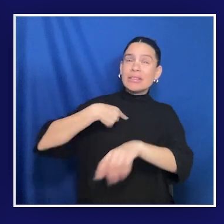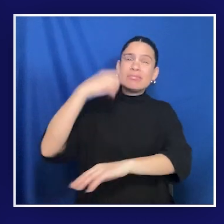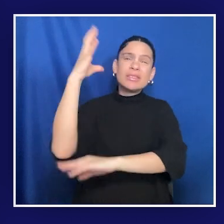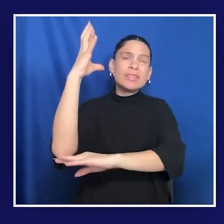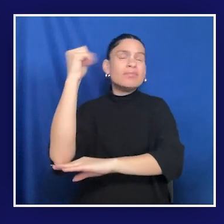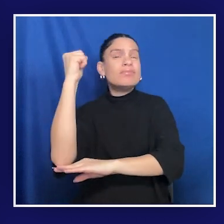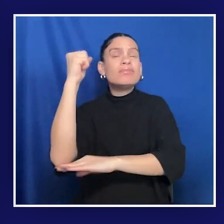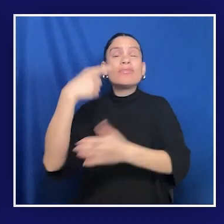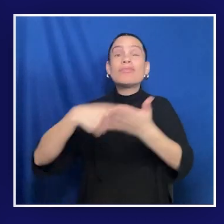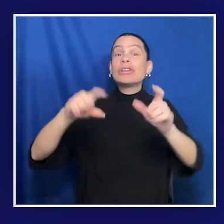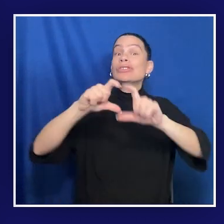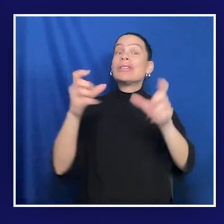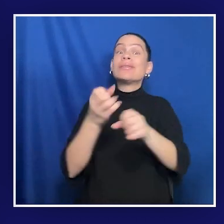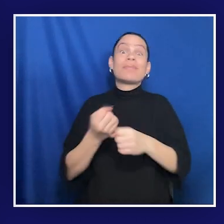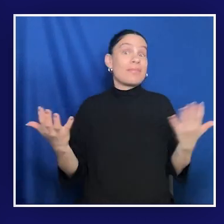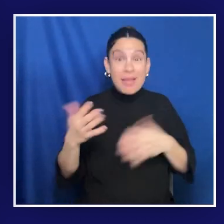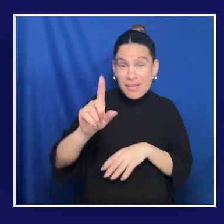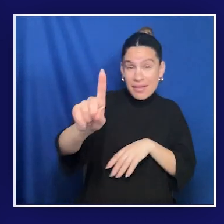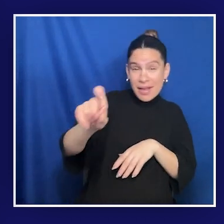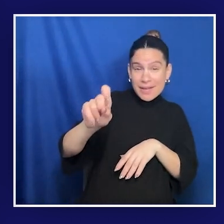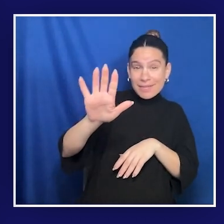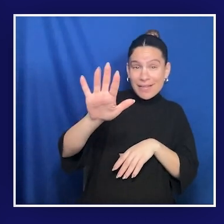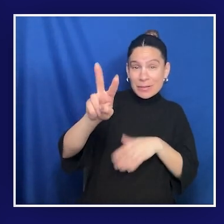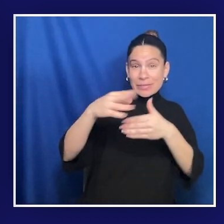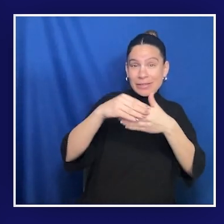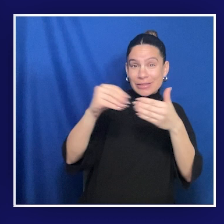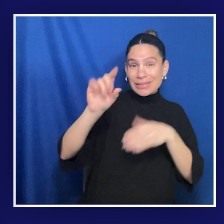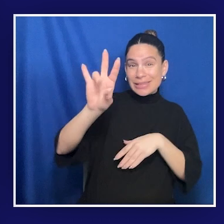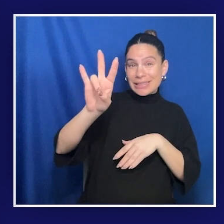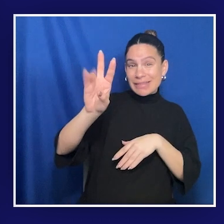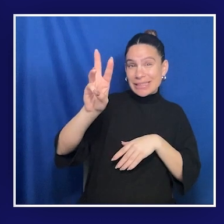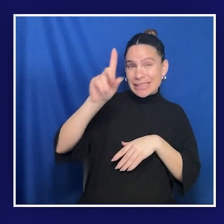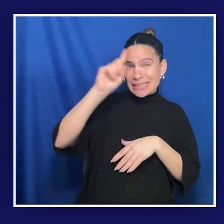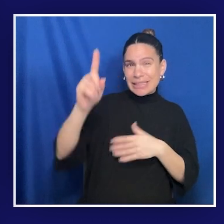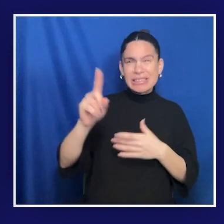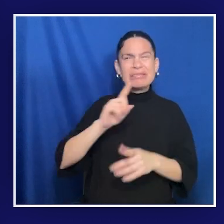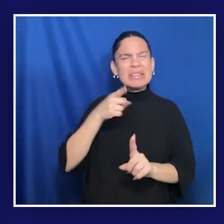was $152 and 76 cents. [Audio Description]